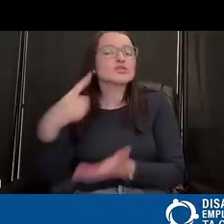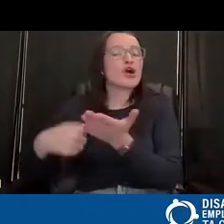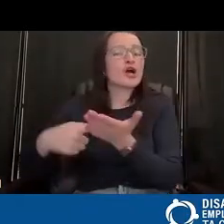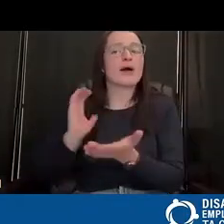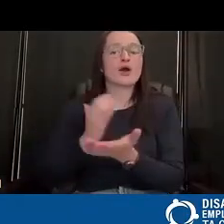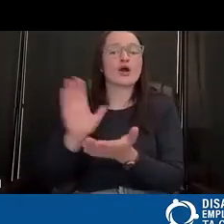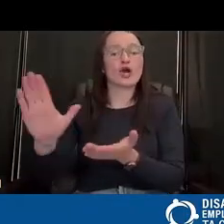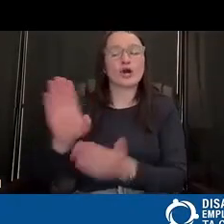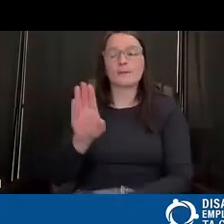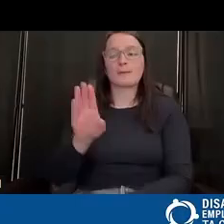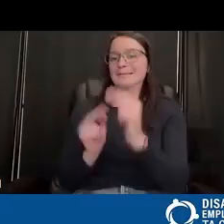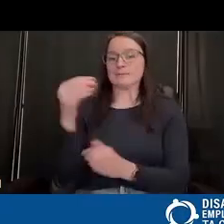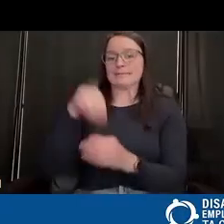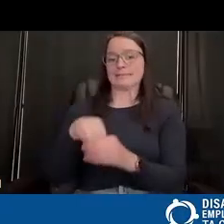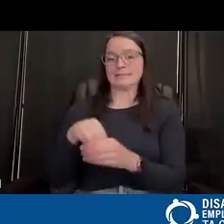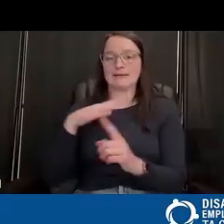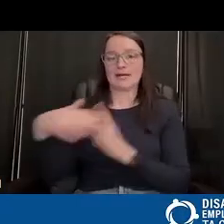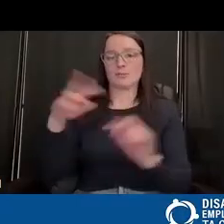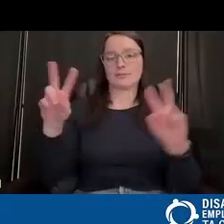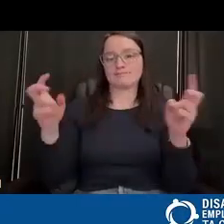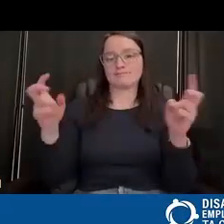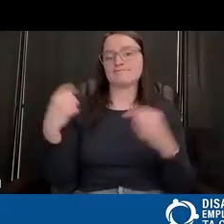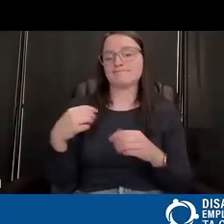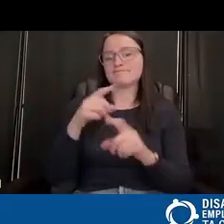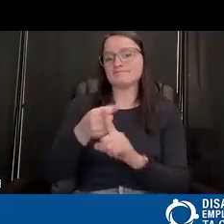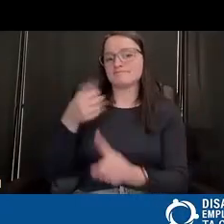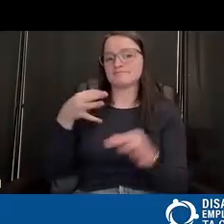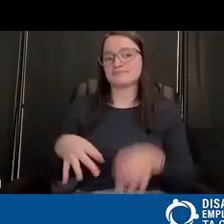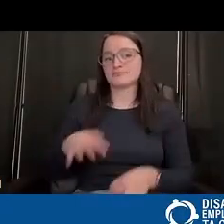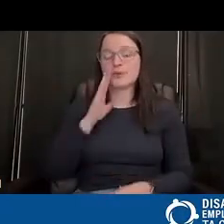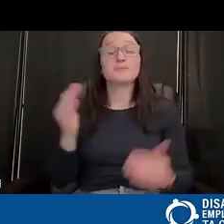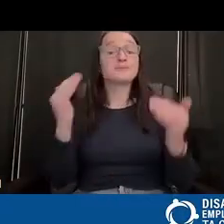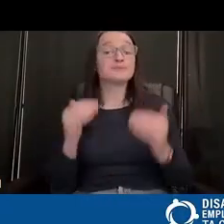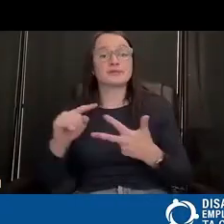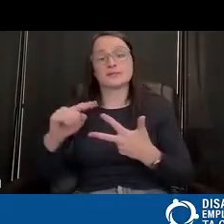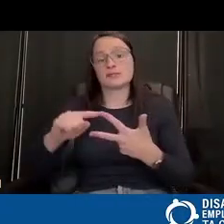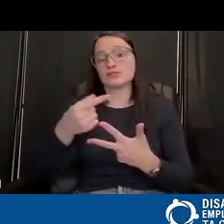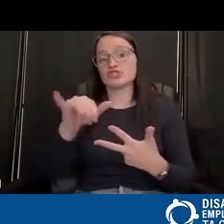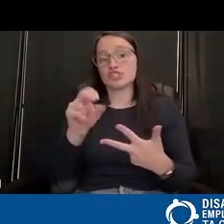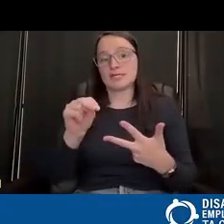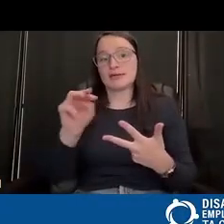Gillian Maguire um who is a Senior Program Manager with CBRE at Microsoft supported employment